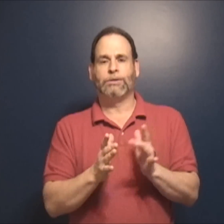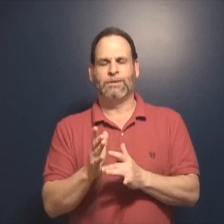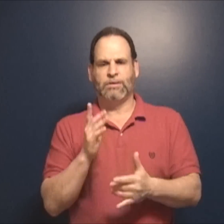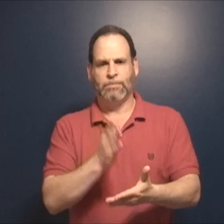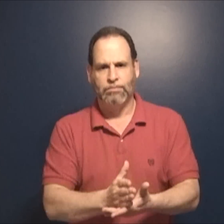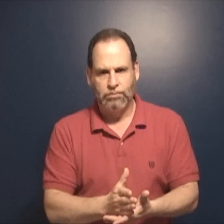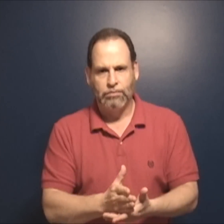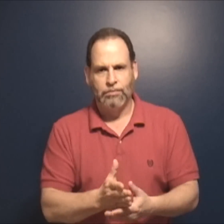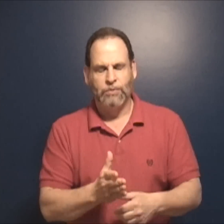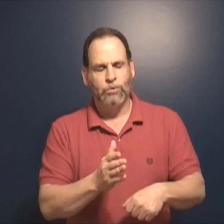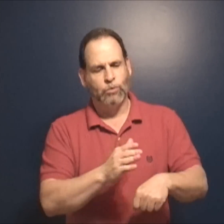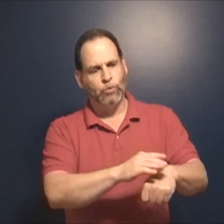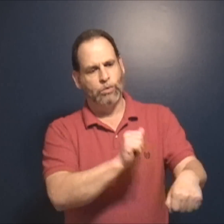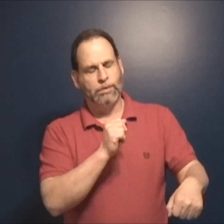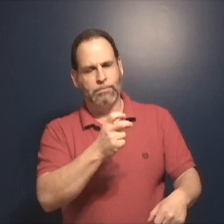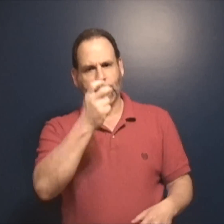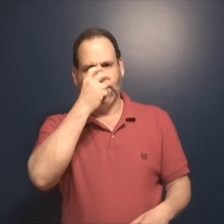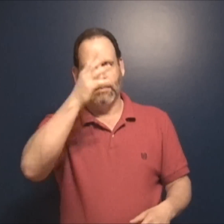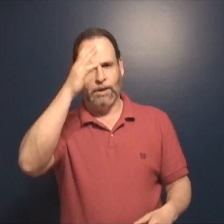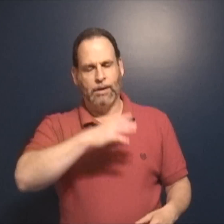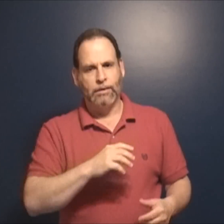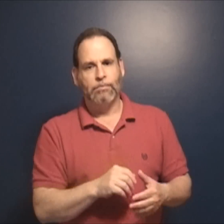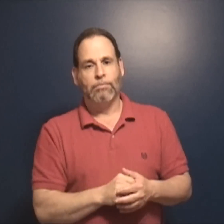Jesus stopped and said, 'Call the blind man!'